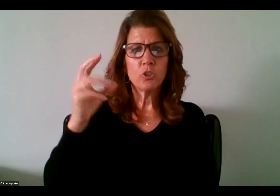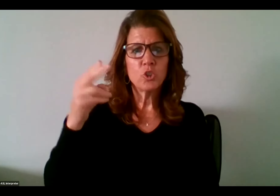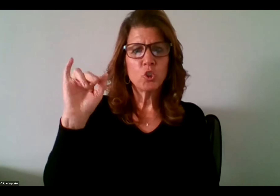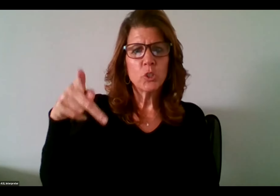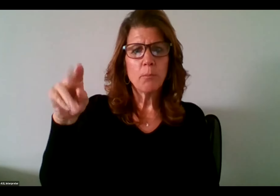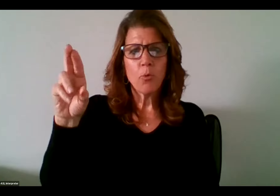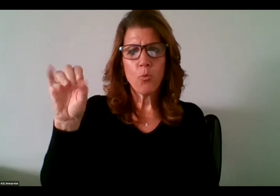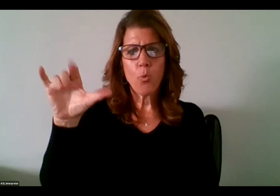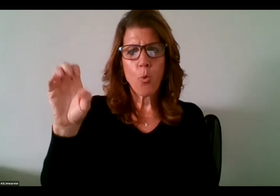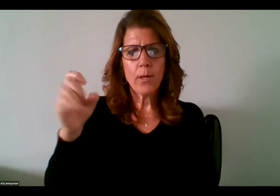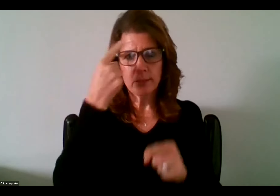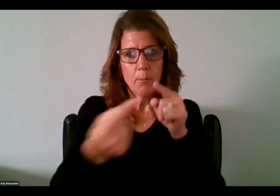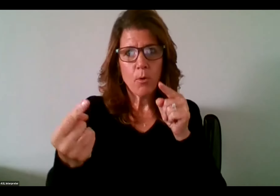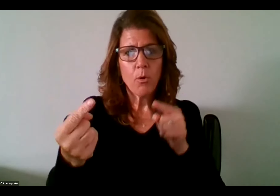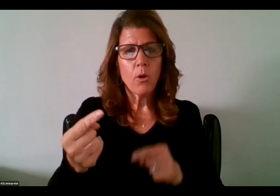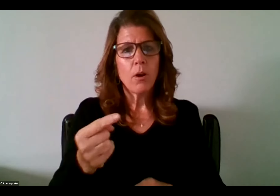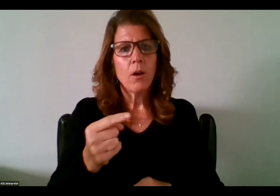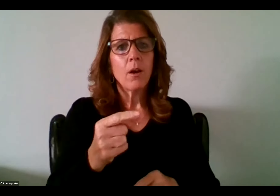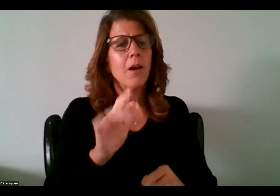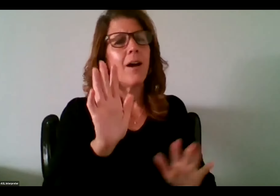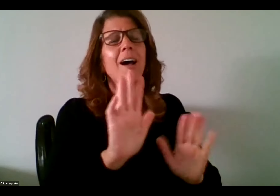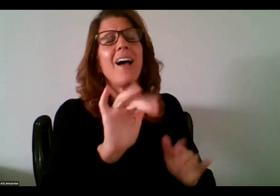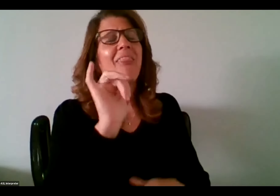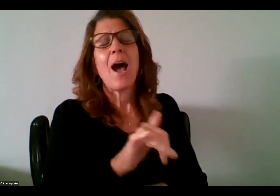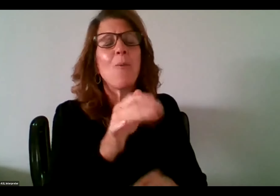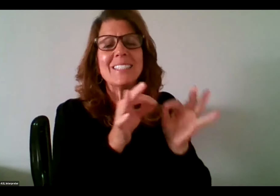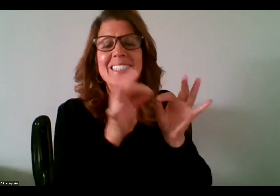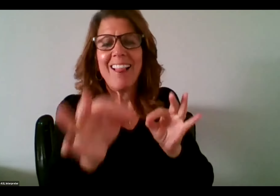okay. >> That was a a delayed reaction. My, my,